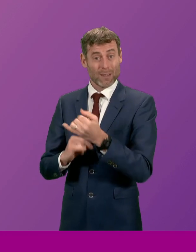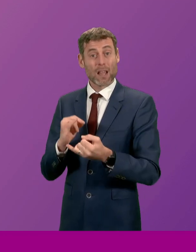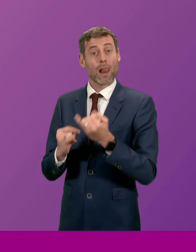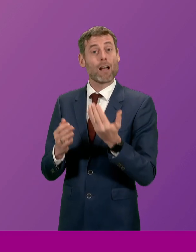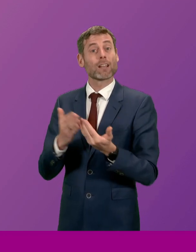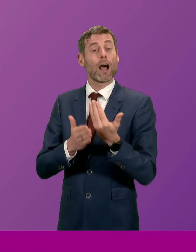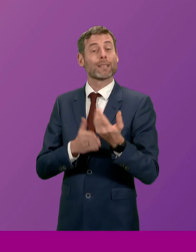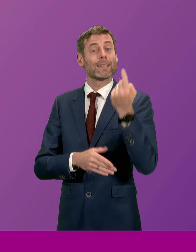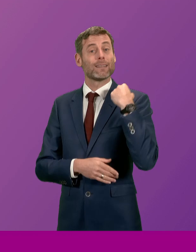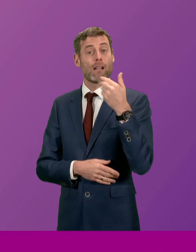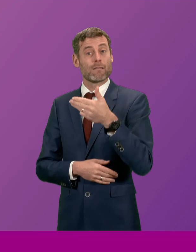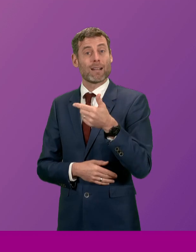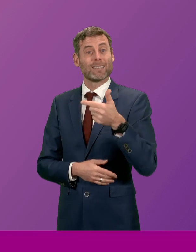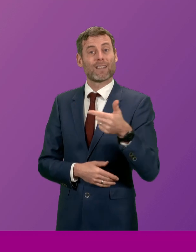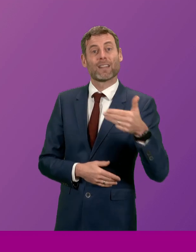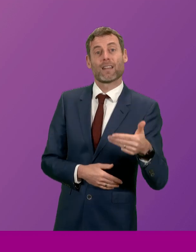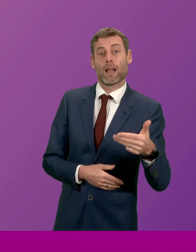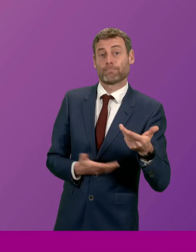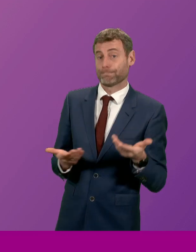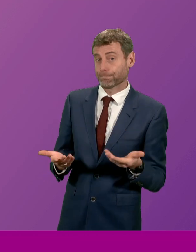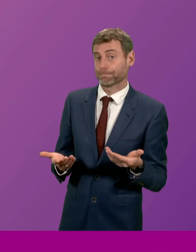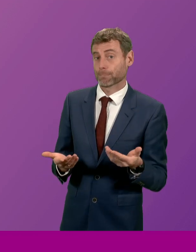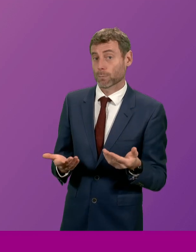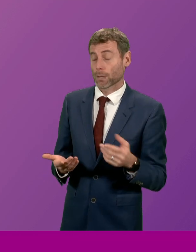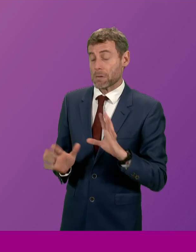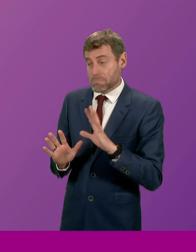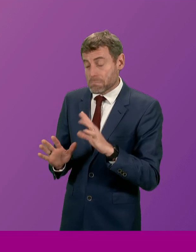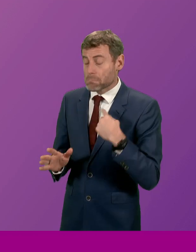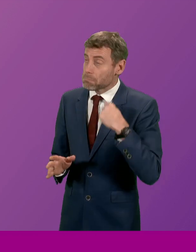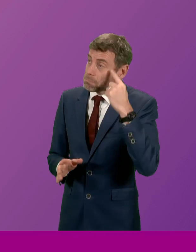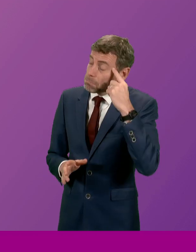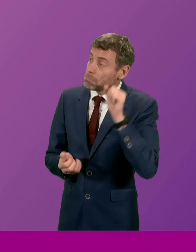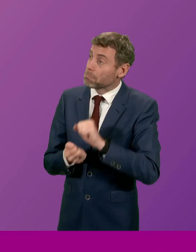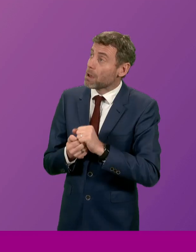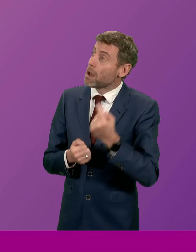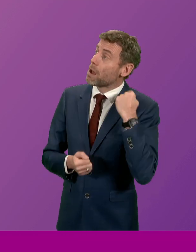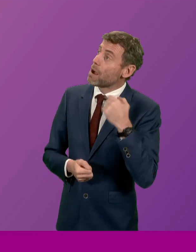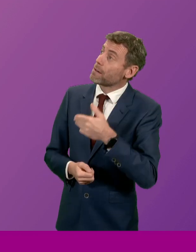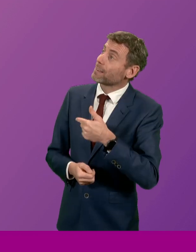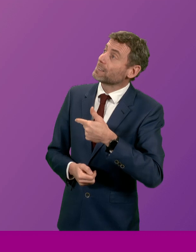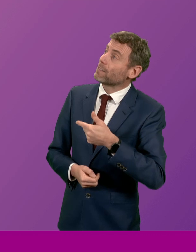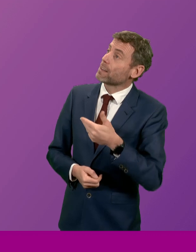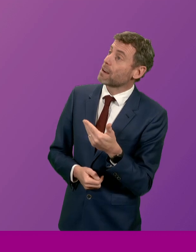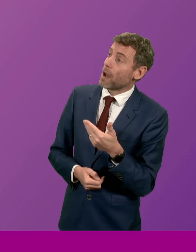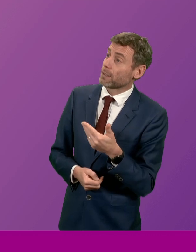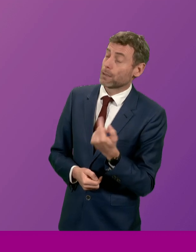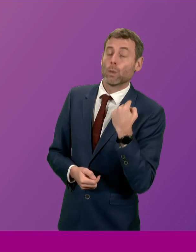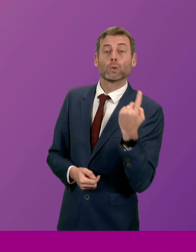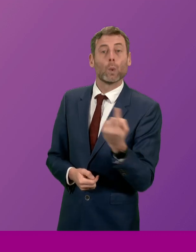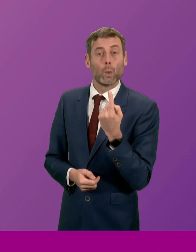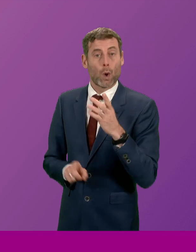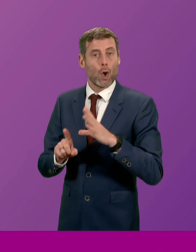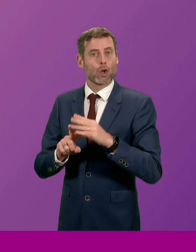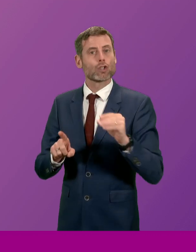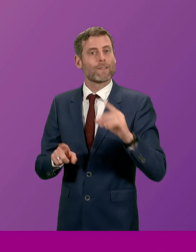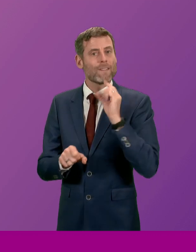1979. My recollection is that, in 1979, there was a Conservative Government. All